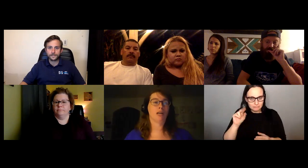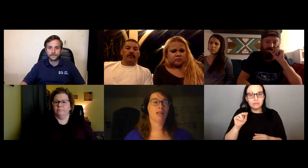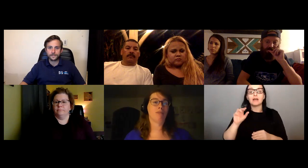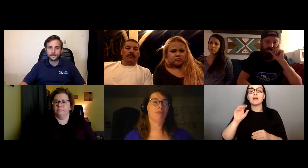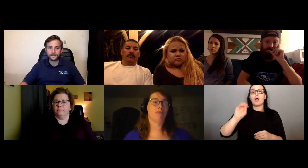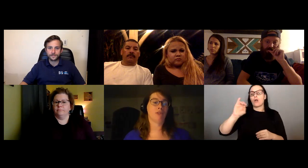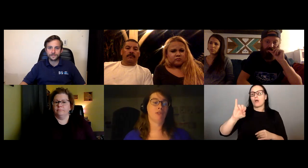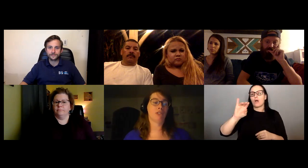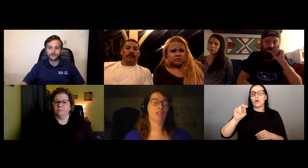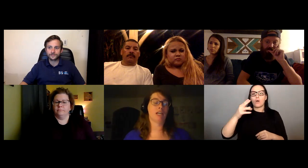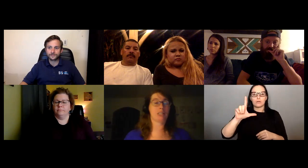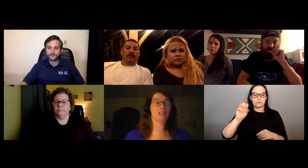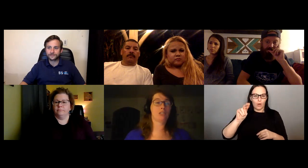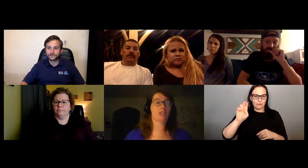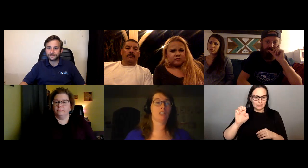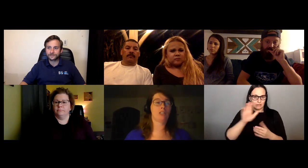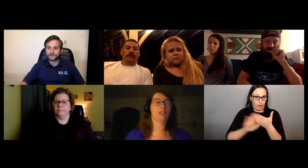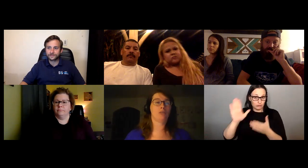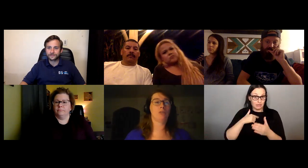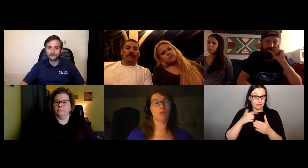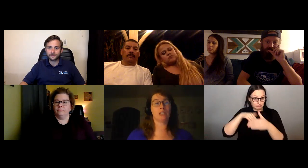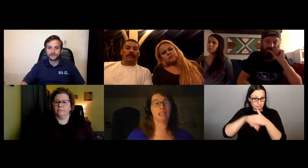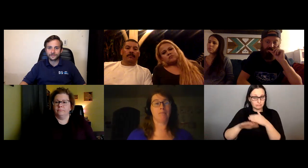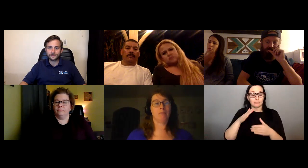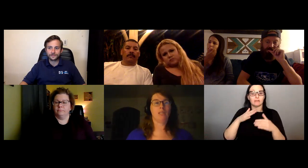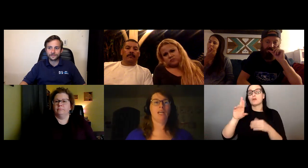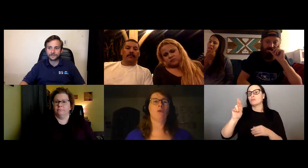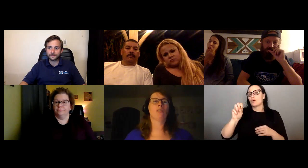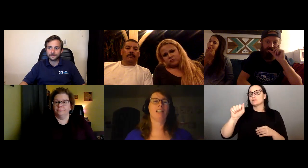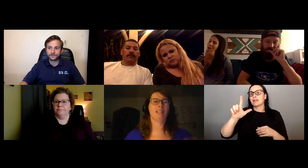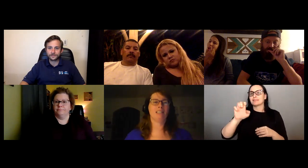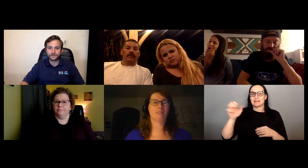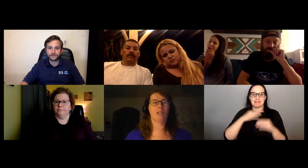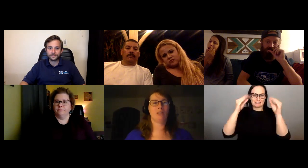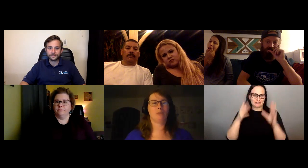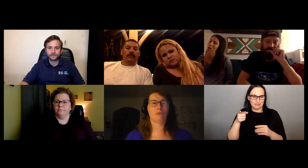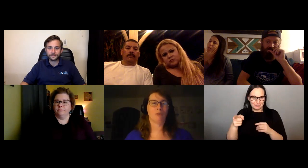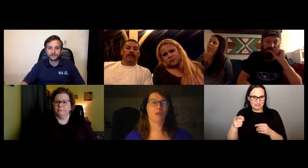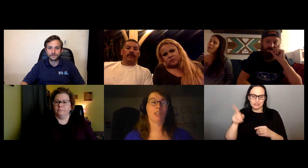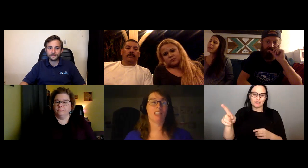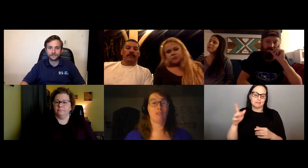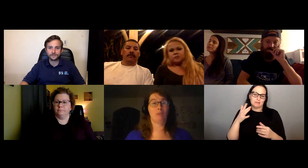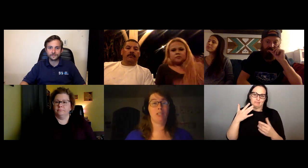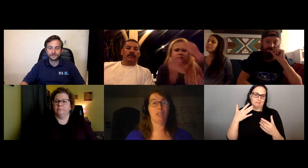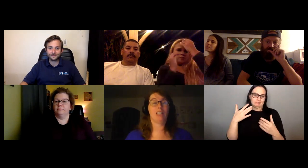my first asl instructor was rosalie and rosalie is a well-known performer